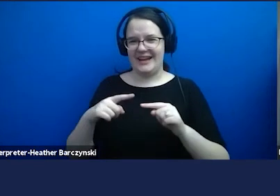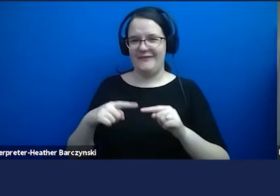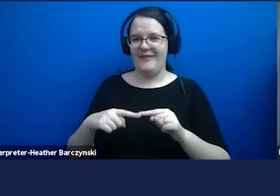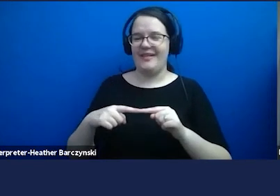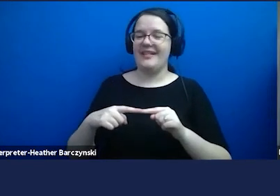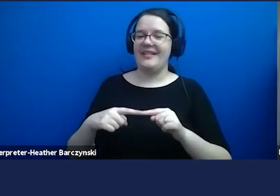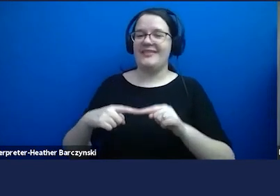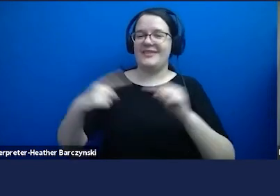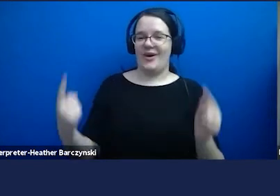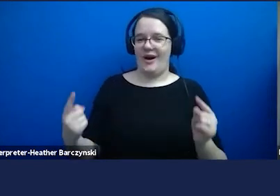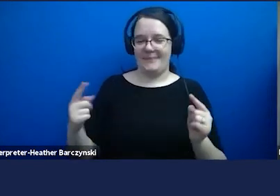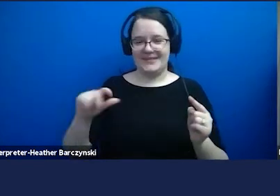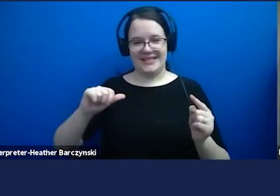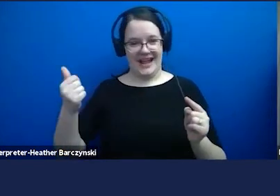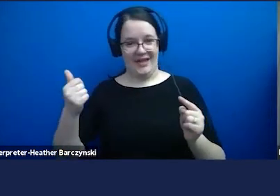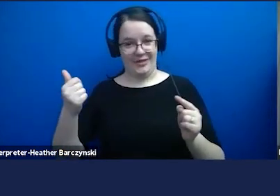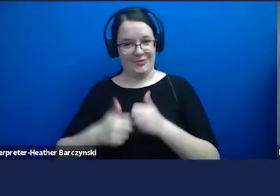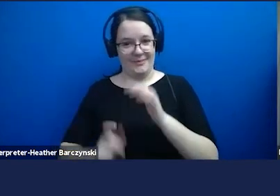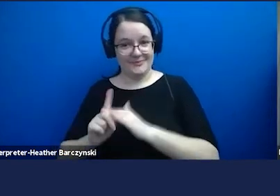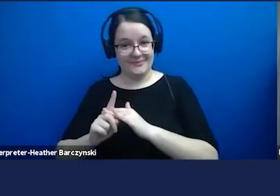we're facing incredible demand for vaccines that we don't have yet